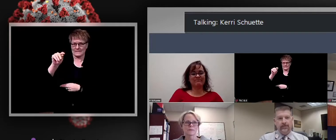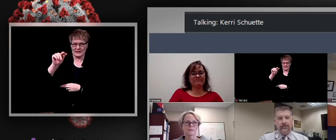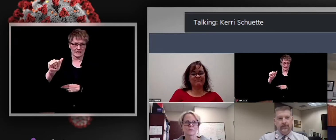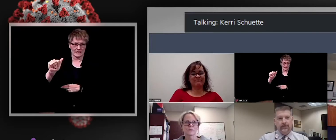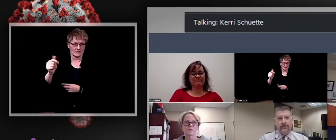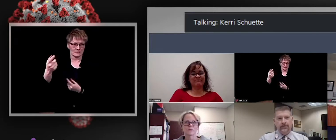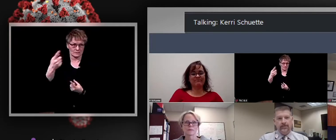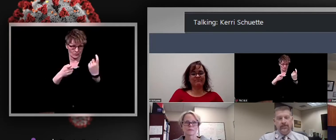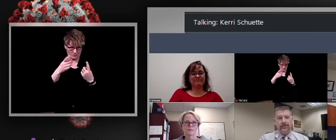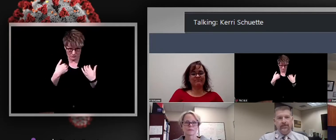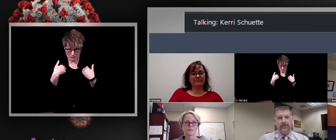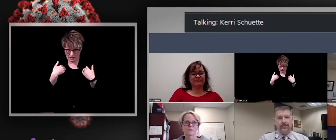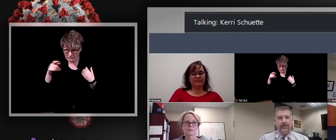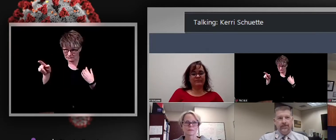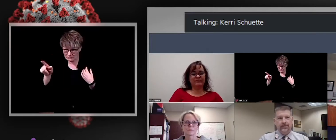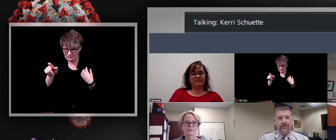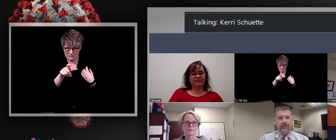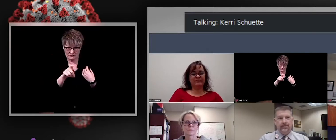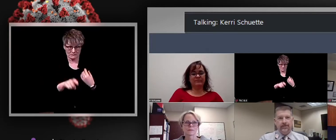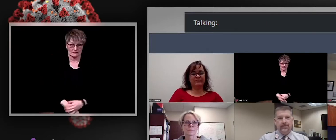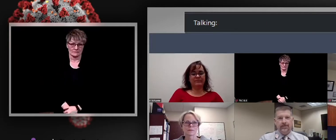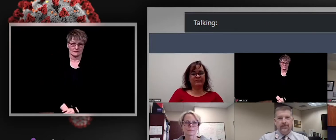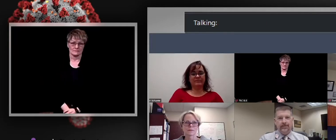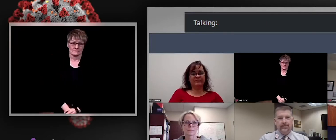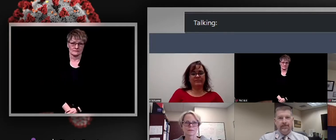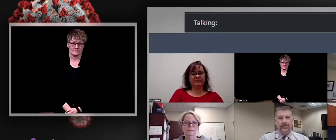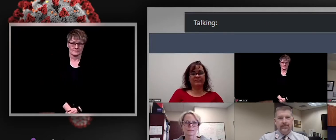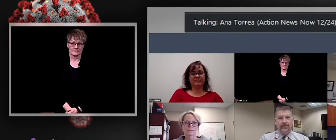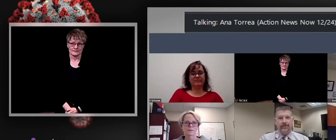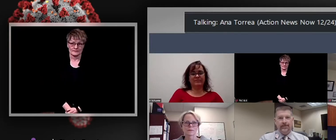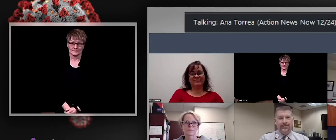us. Good morning, everybody. It's Ana here from